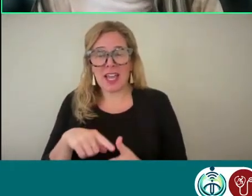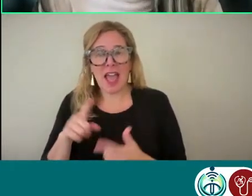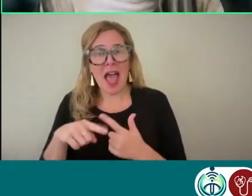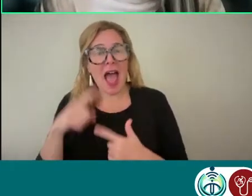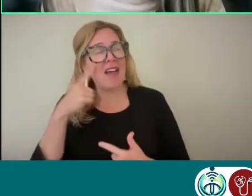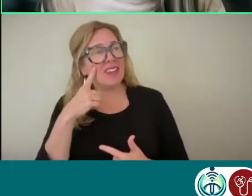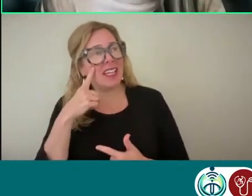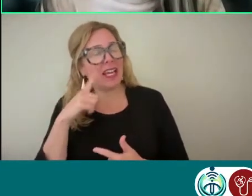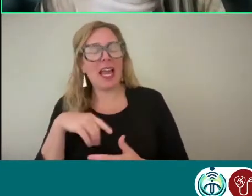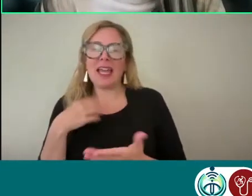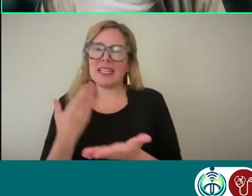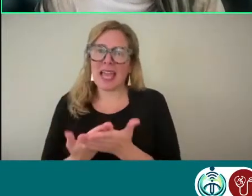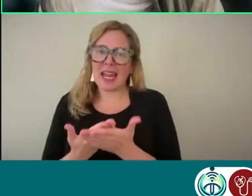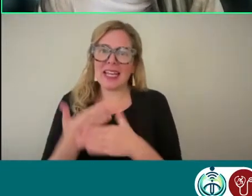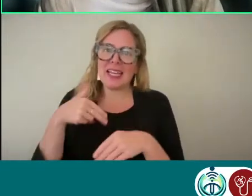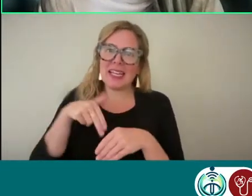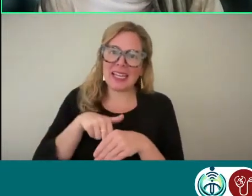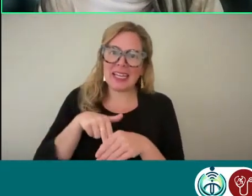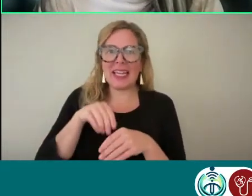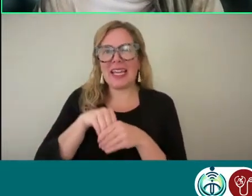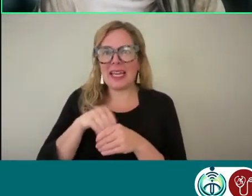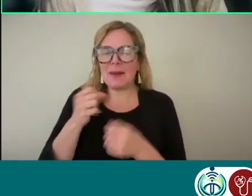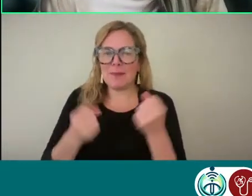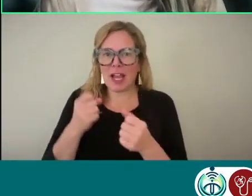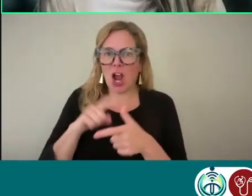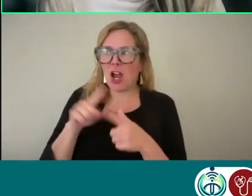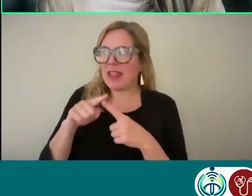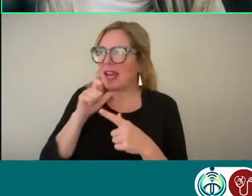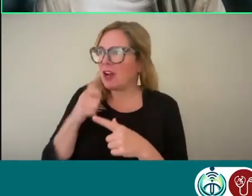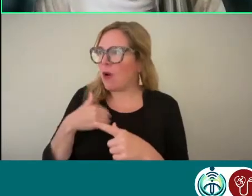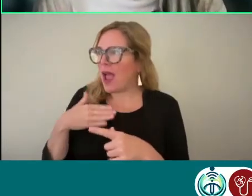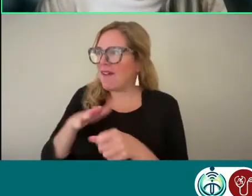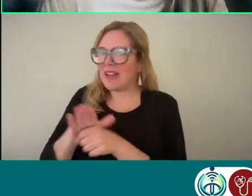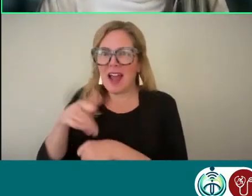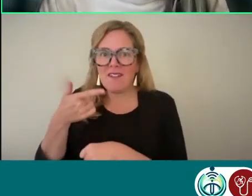having to navigate the GPS that I don't know how to connect to my car, and making sure I